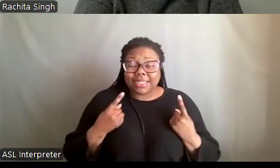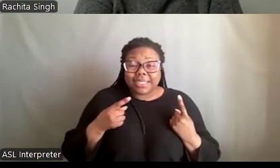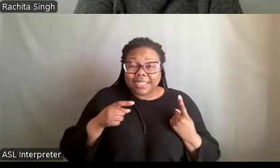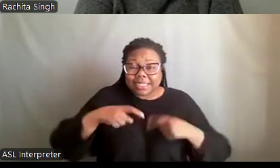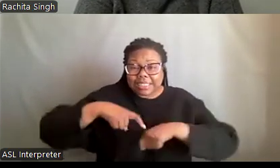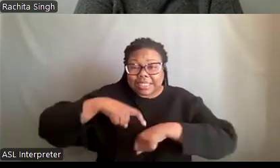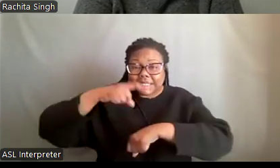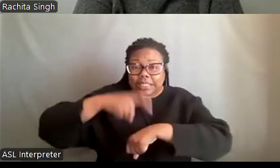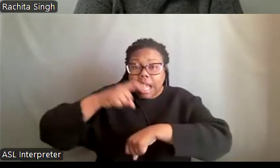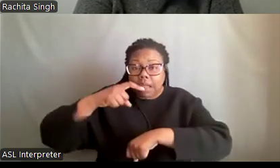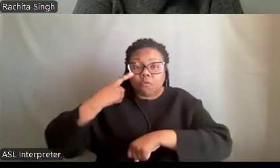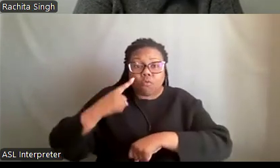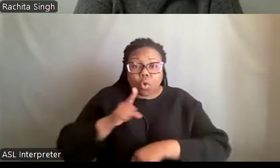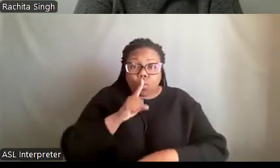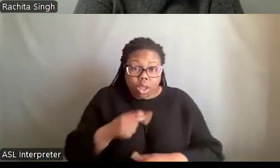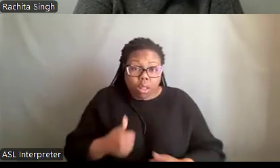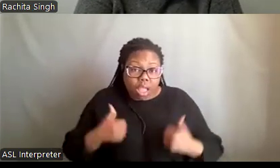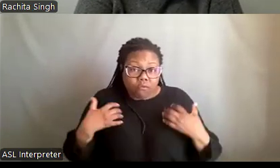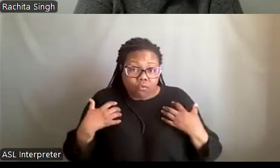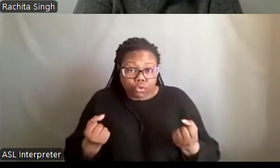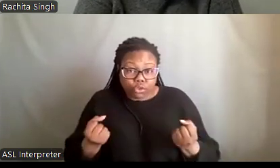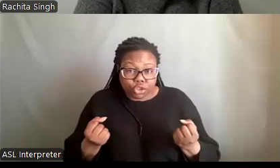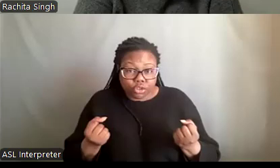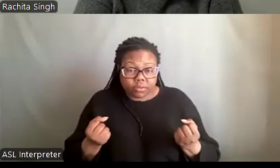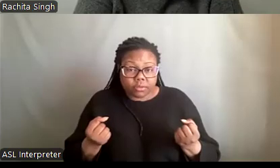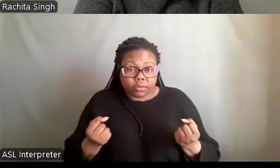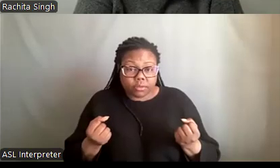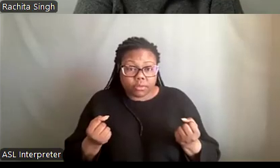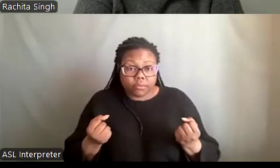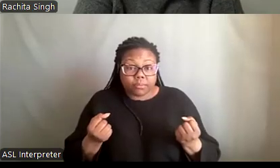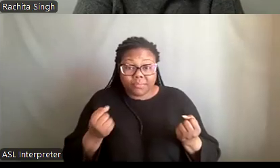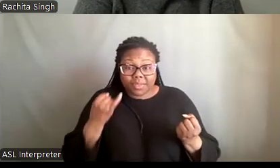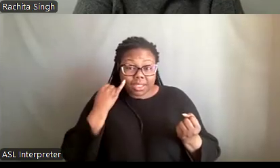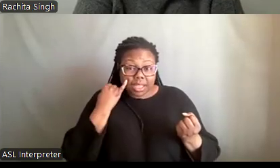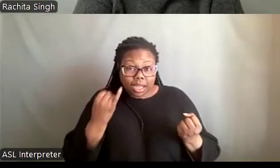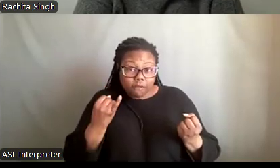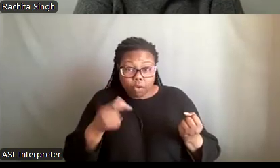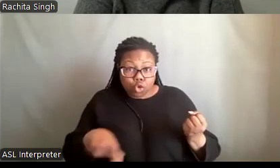time has come for some real live courage.